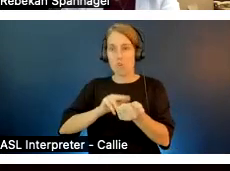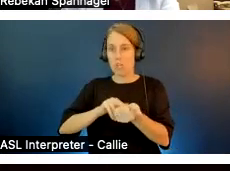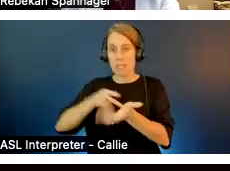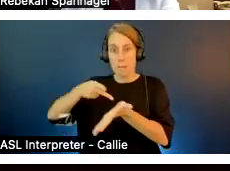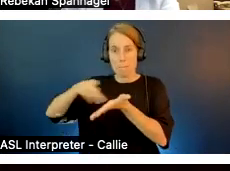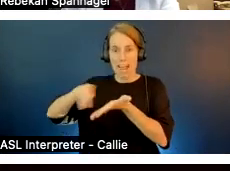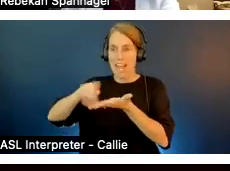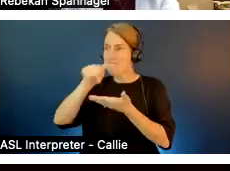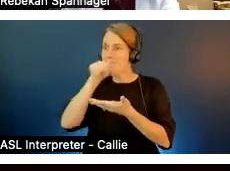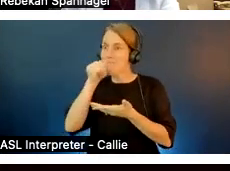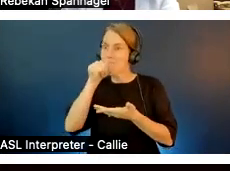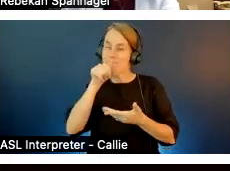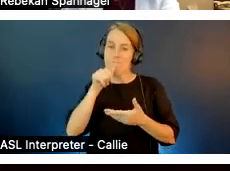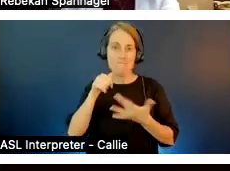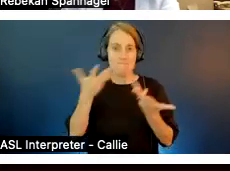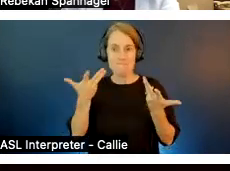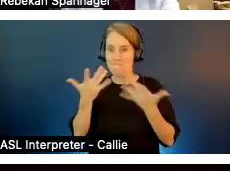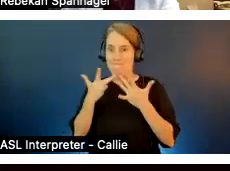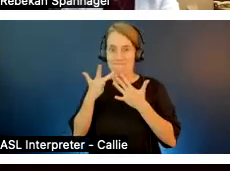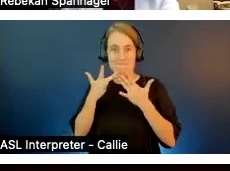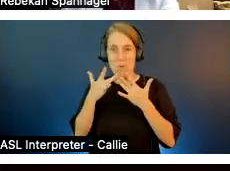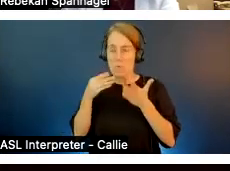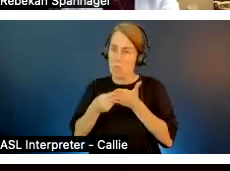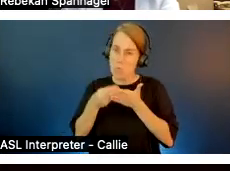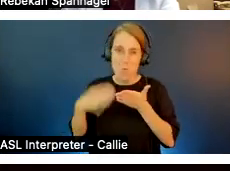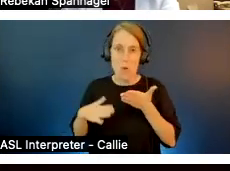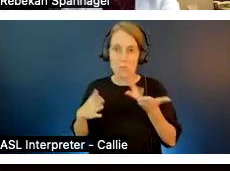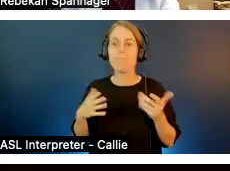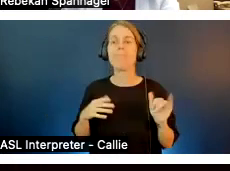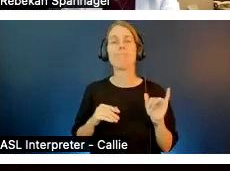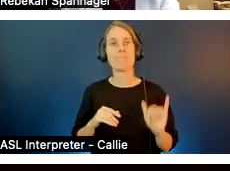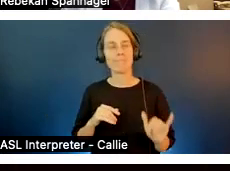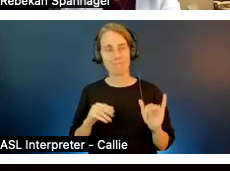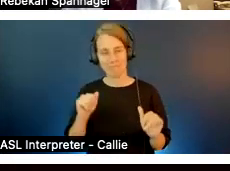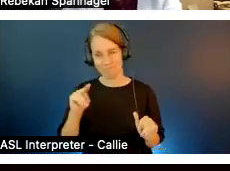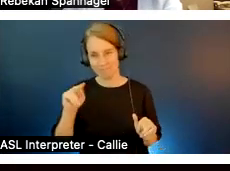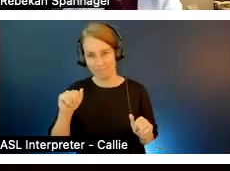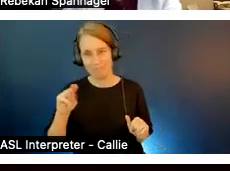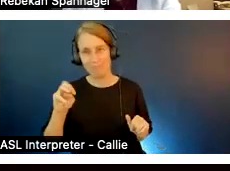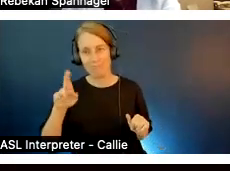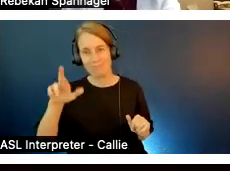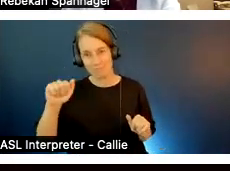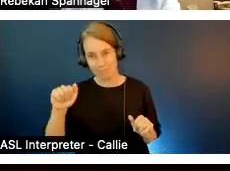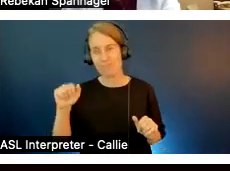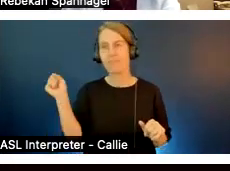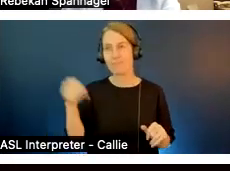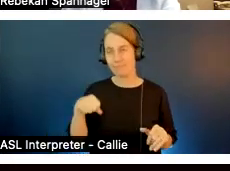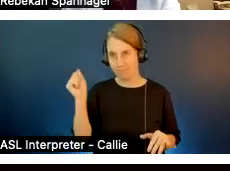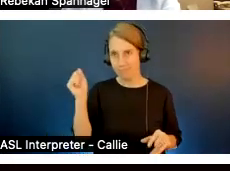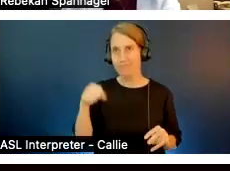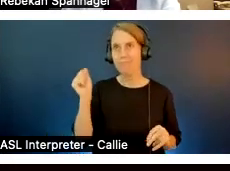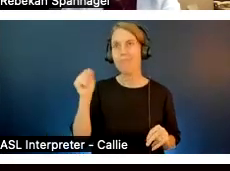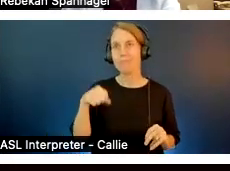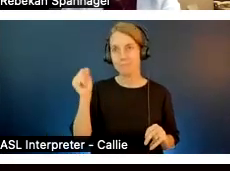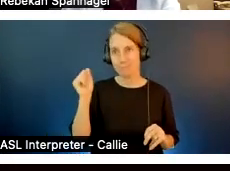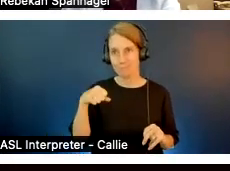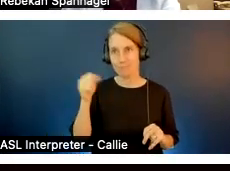there's always an interesting dynamic between medicaid and and other sources of payments